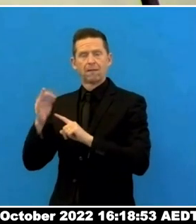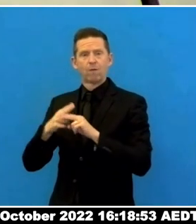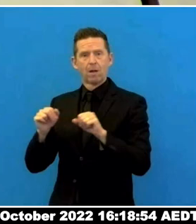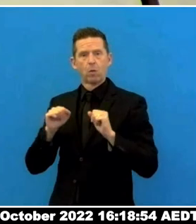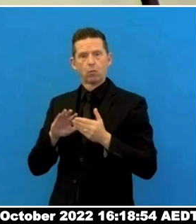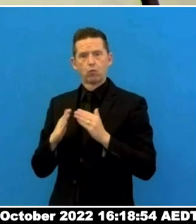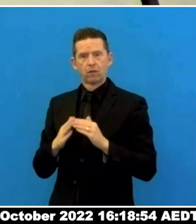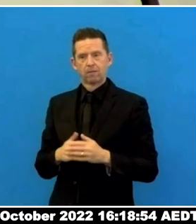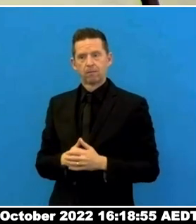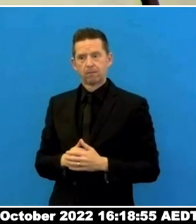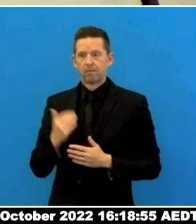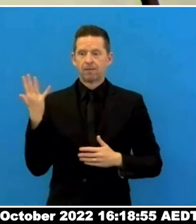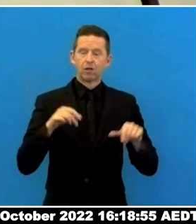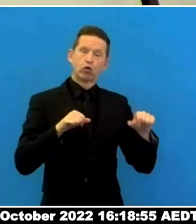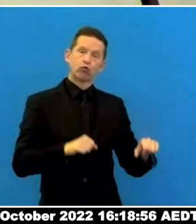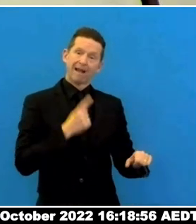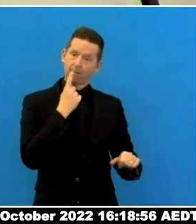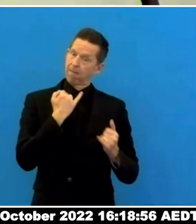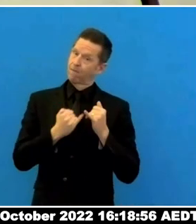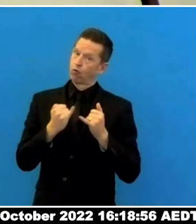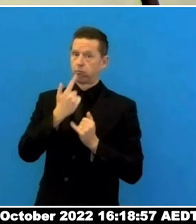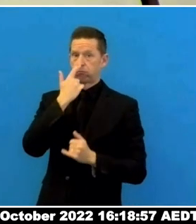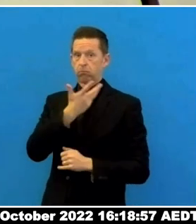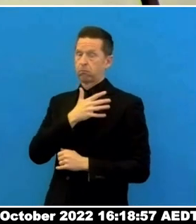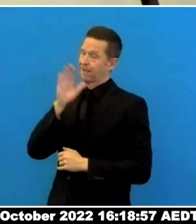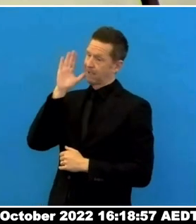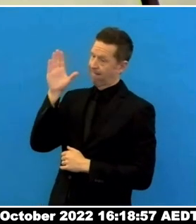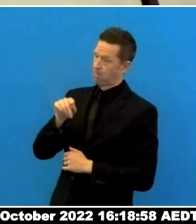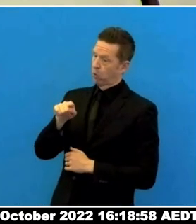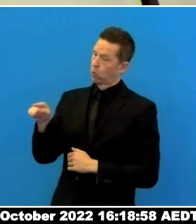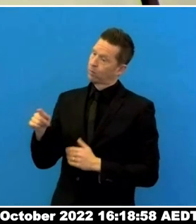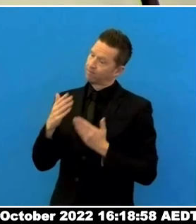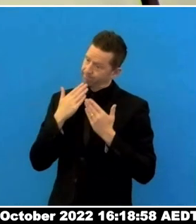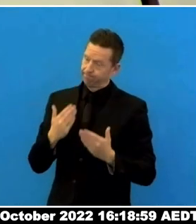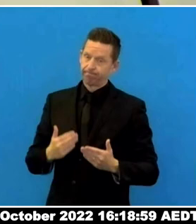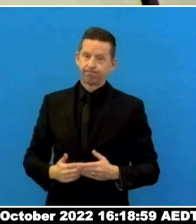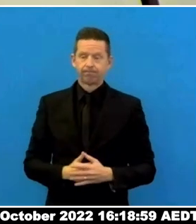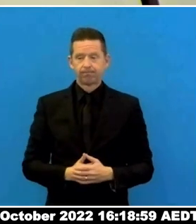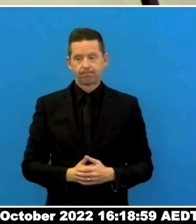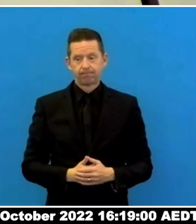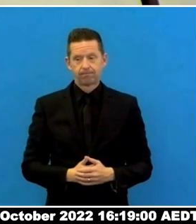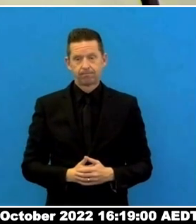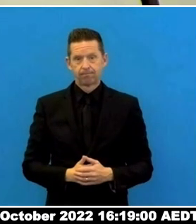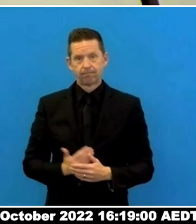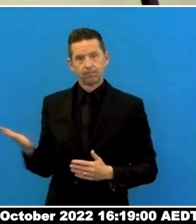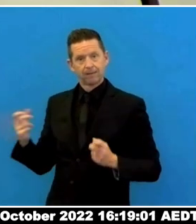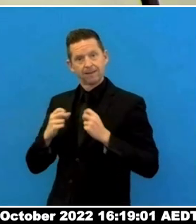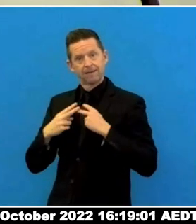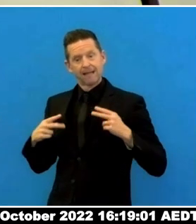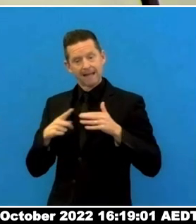It's actually a privilege for us to be able to hear. So, thank you. Yes. Thank you. Ms Eastman. We have finished